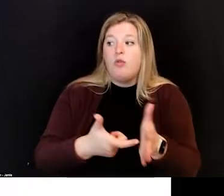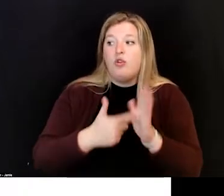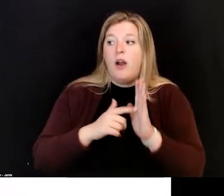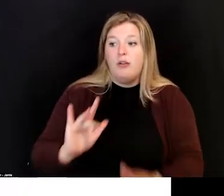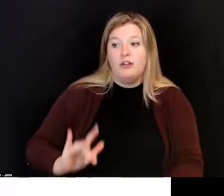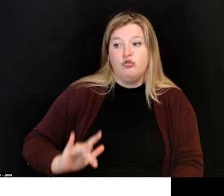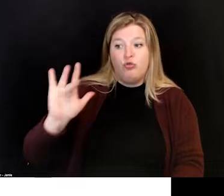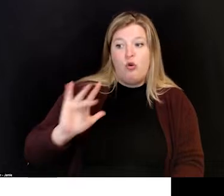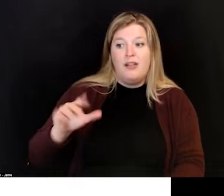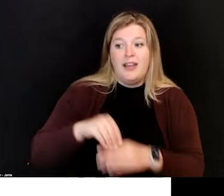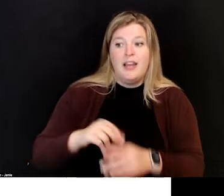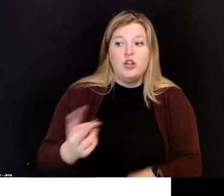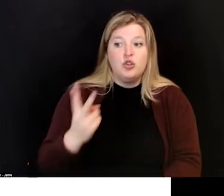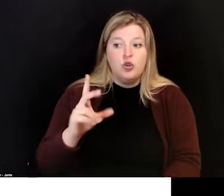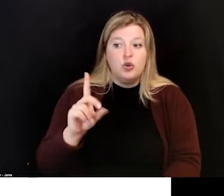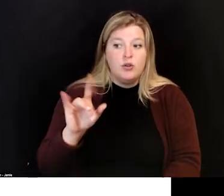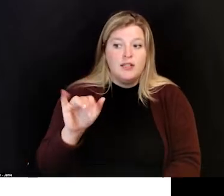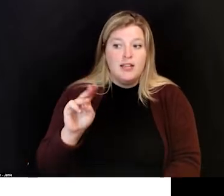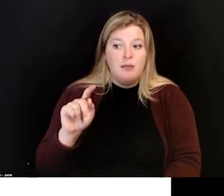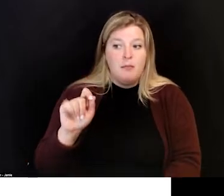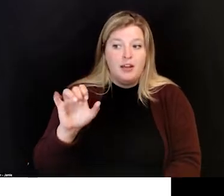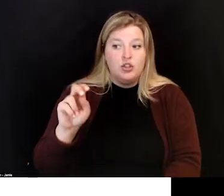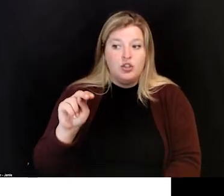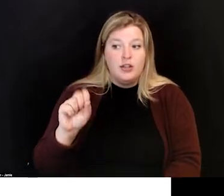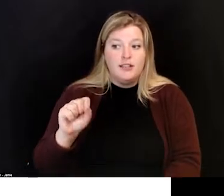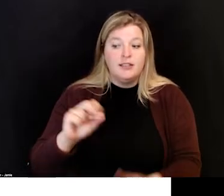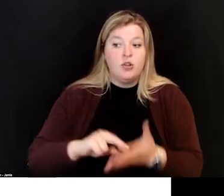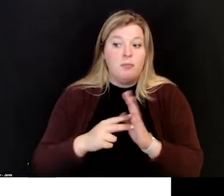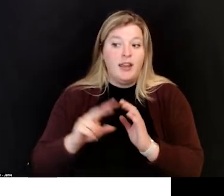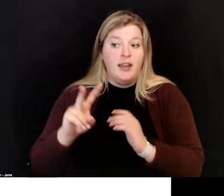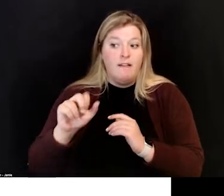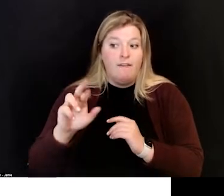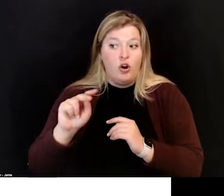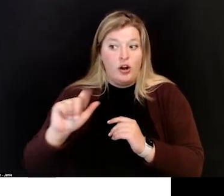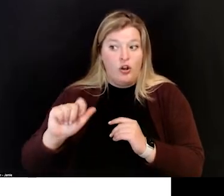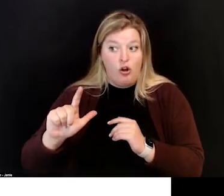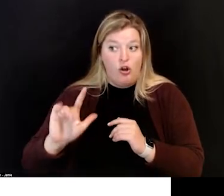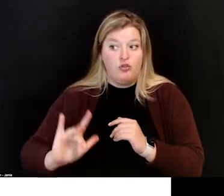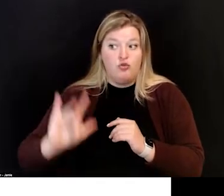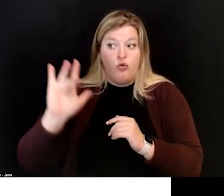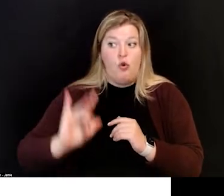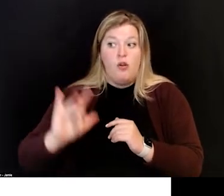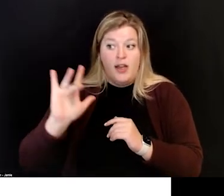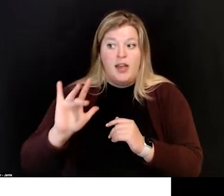"for vertical scrolling content at a width "equivalent to 320 CSS pixels